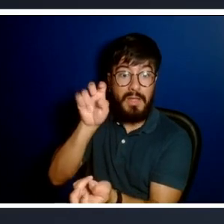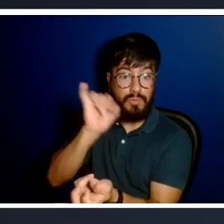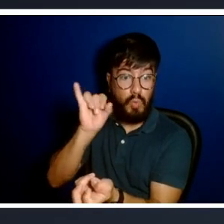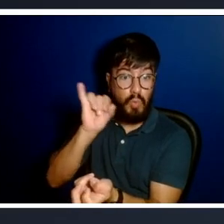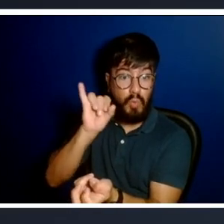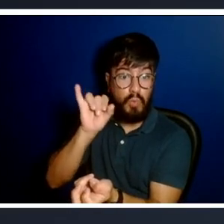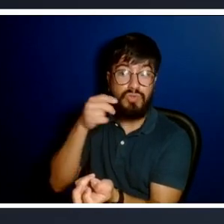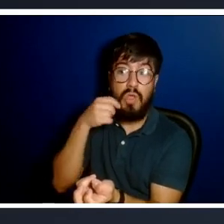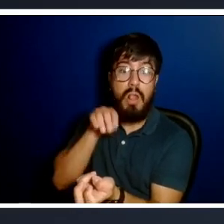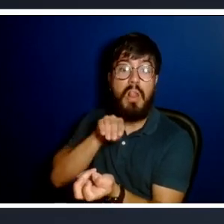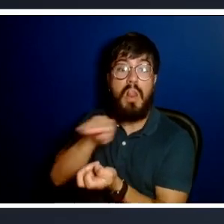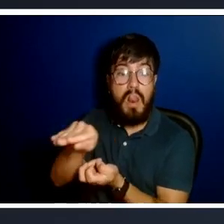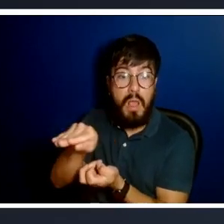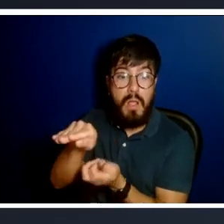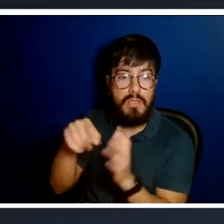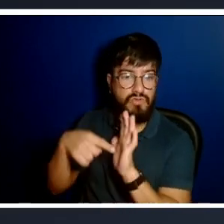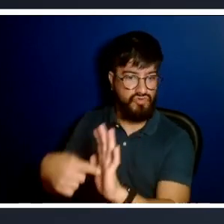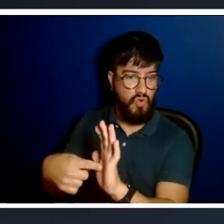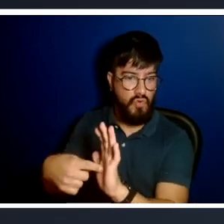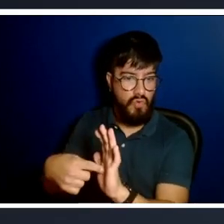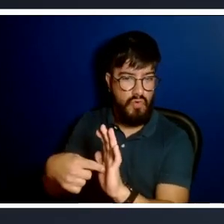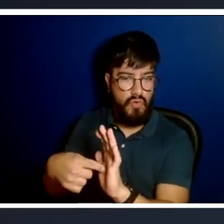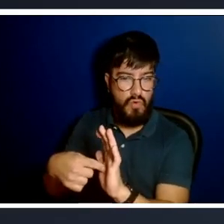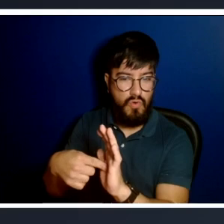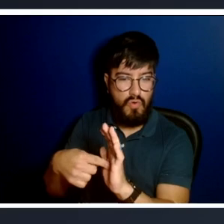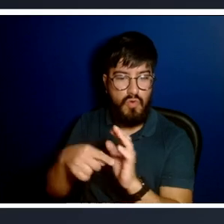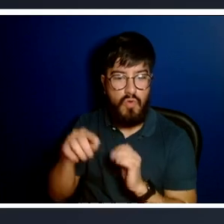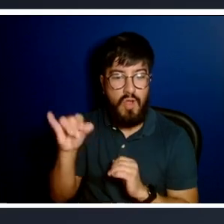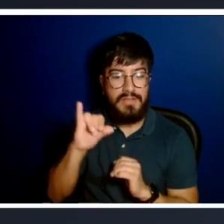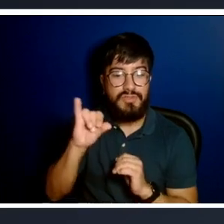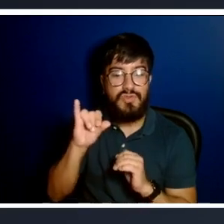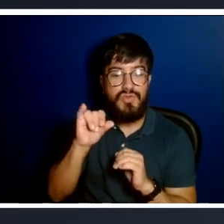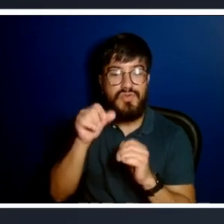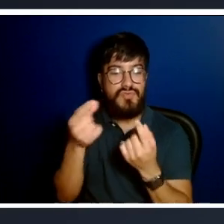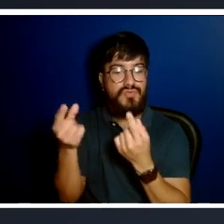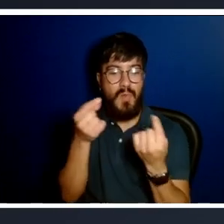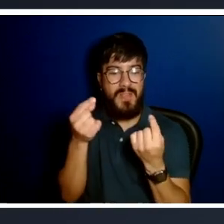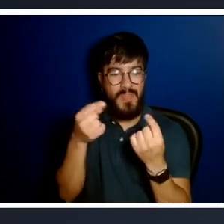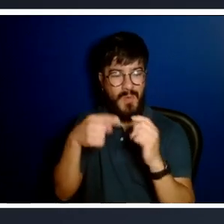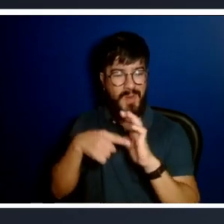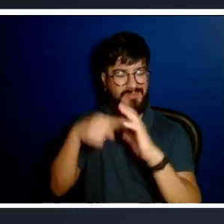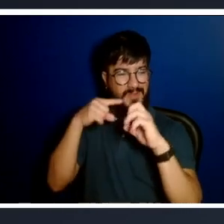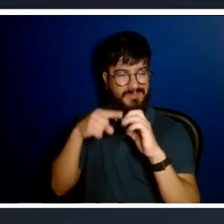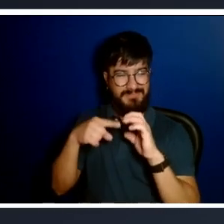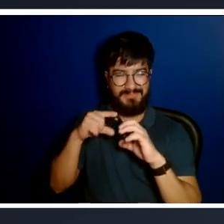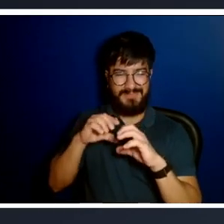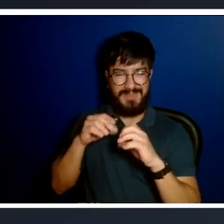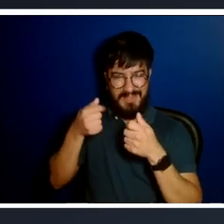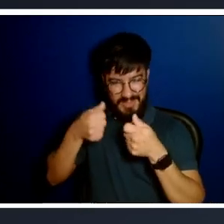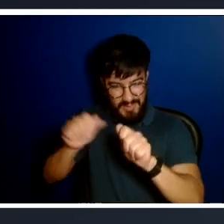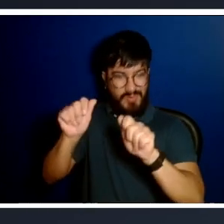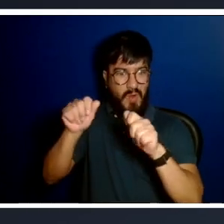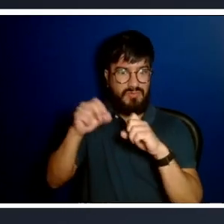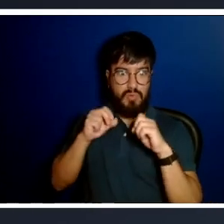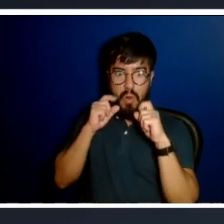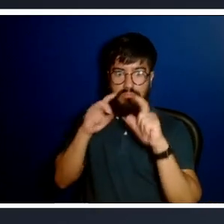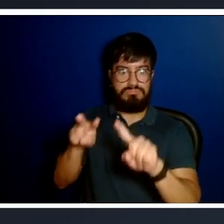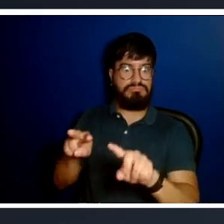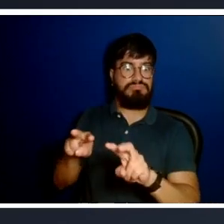hiss so it tries to look big and scary and use that big blue tongue as stay away from me. That